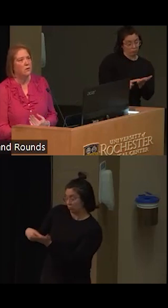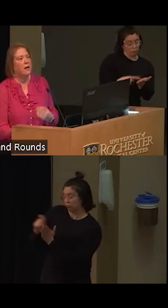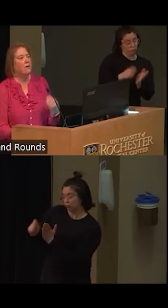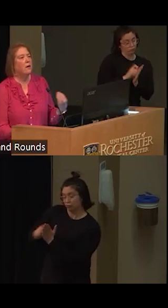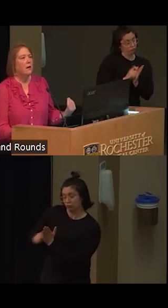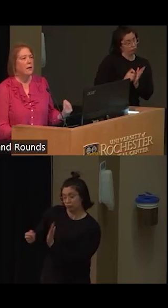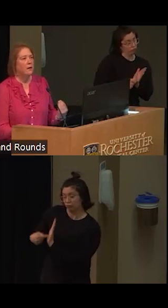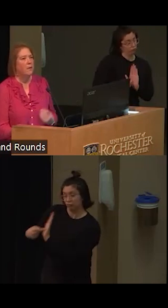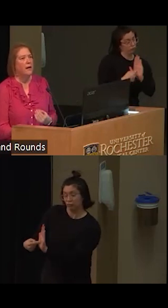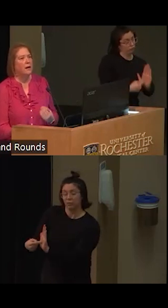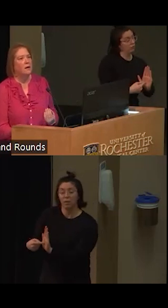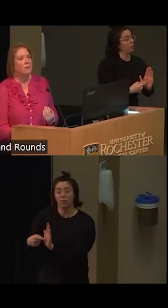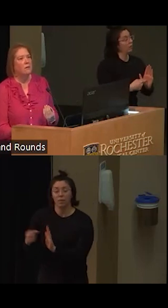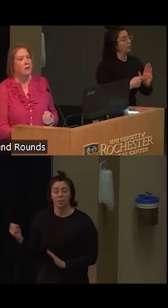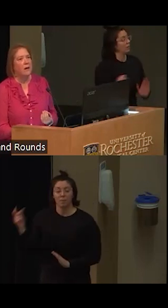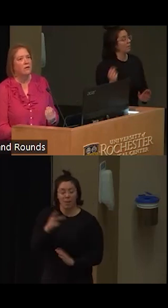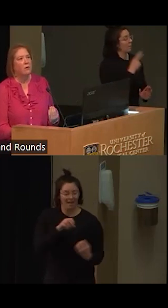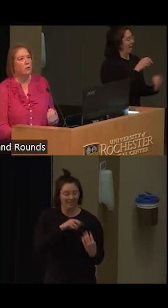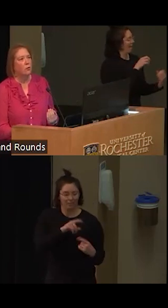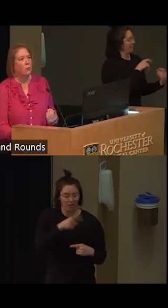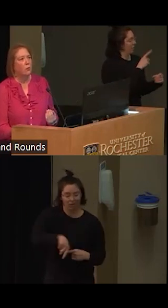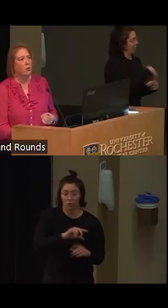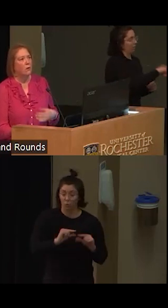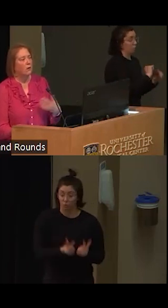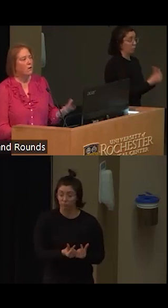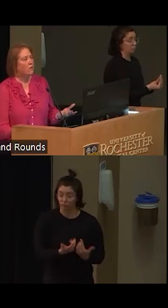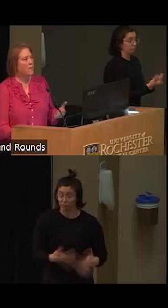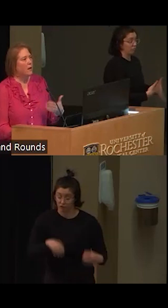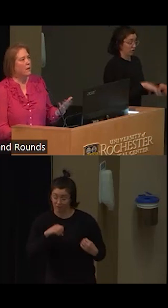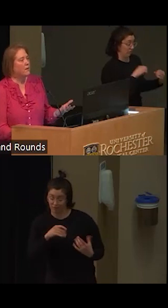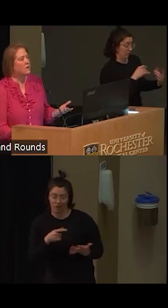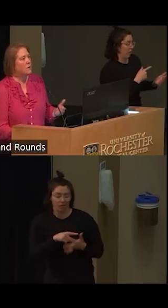notes down and then come back and give feedback to the group they're giving feedback about the